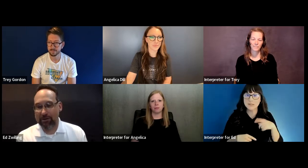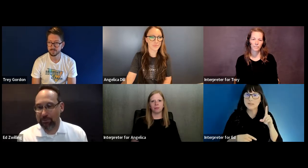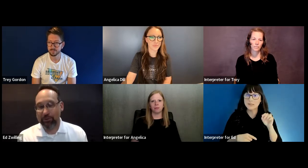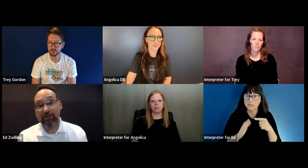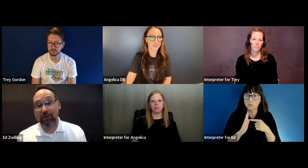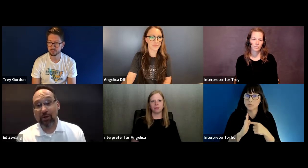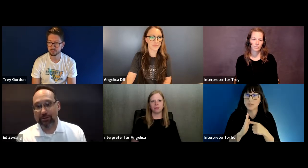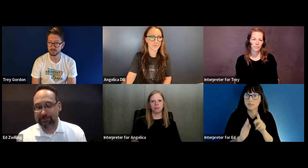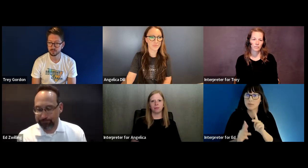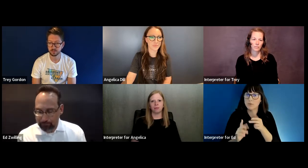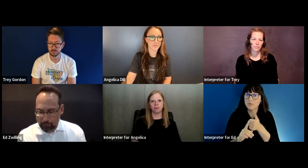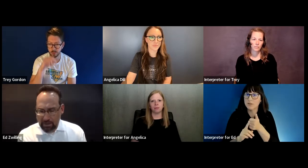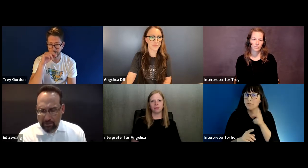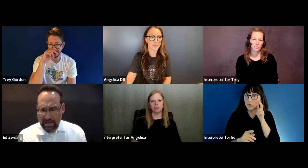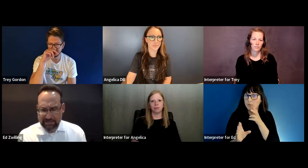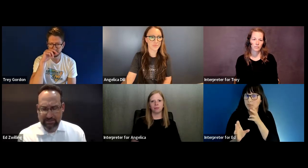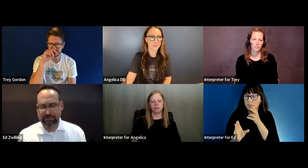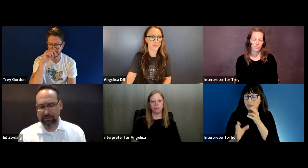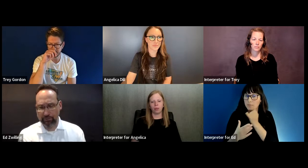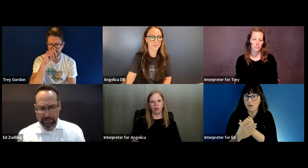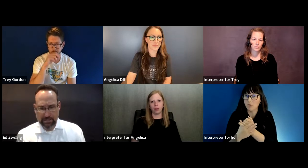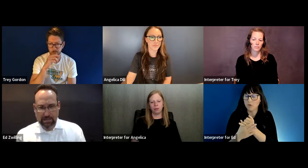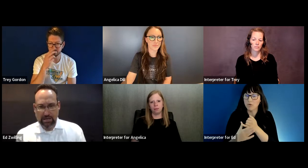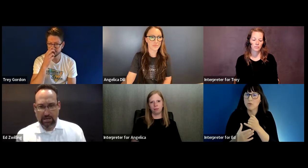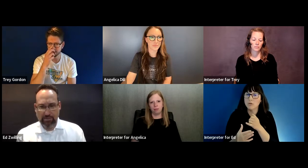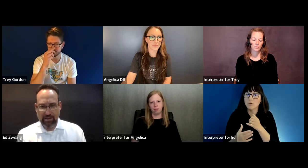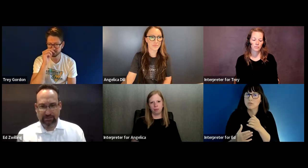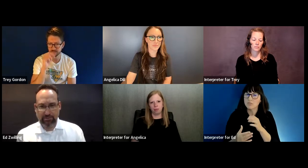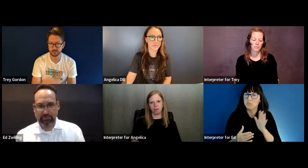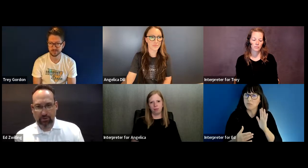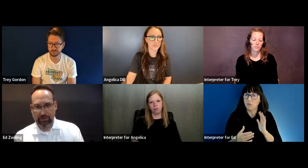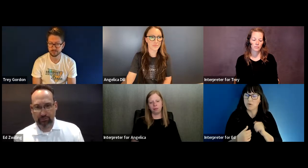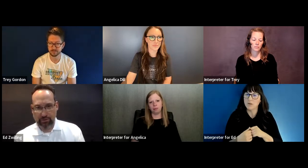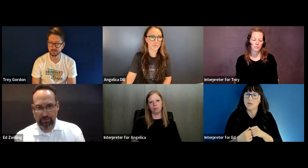people with hearing impairments in the past in particular and have some experience with